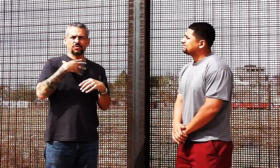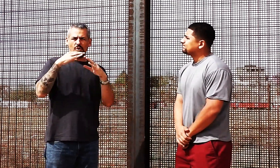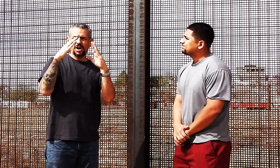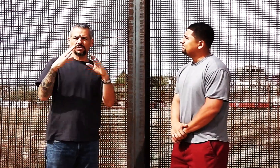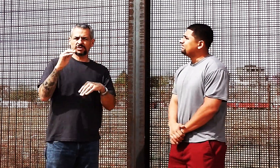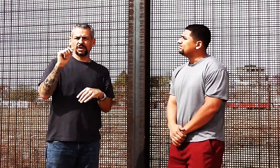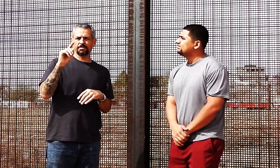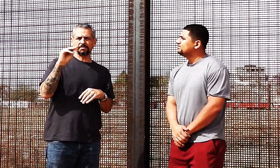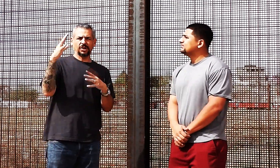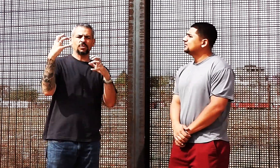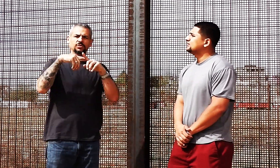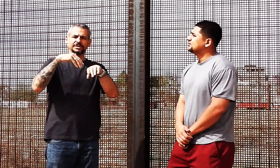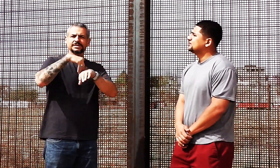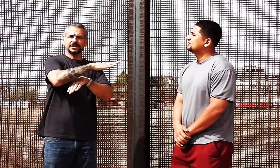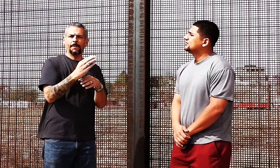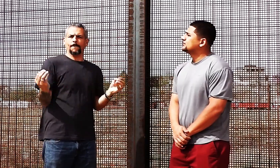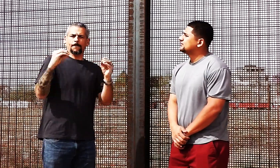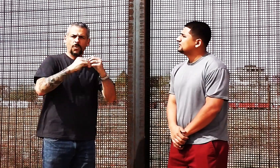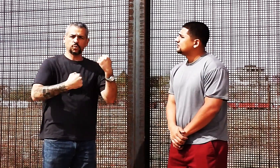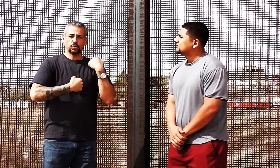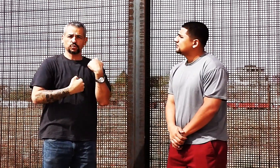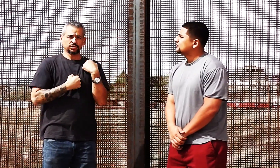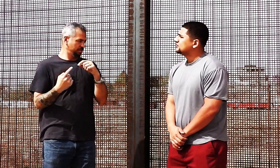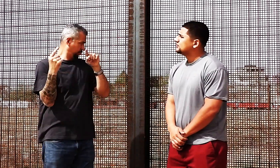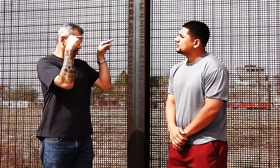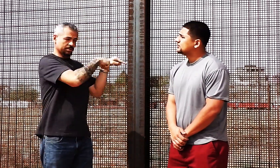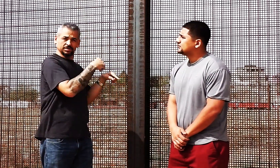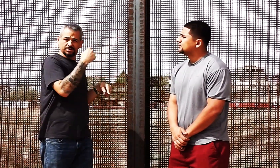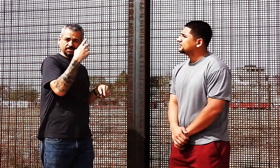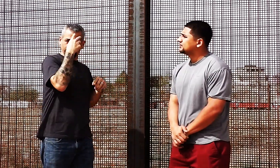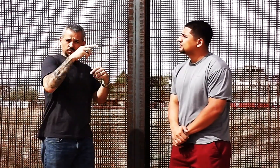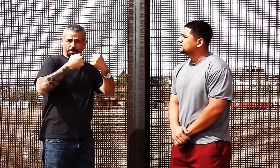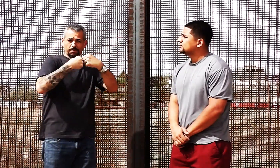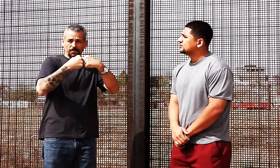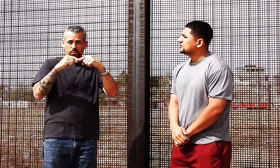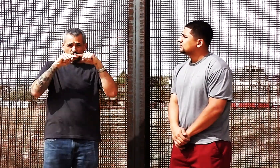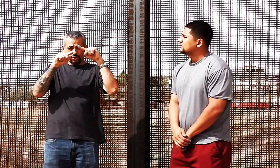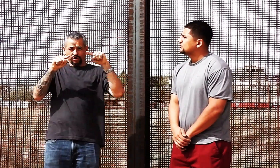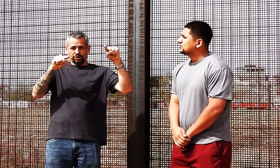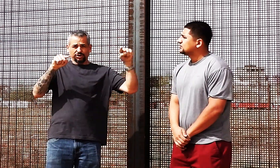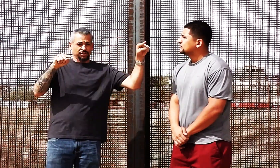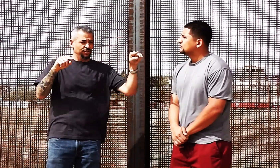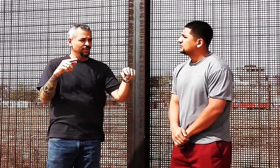White House administration want to send more troops here to protect the border wall in México.